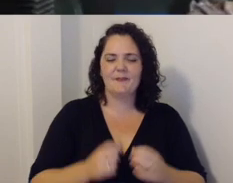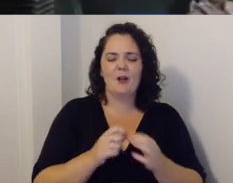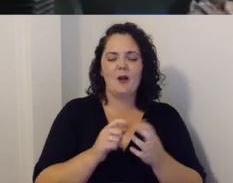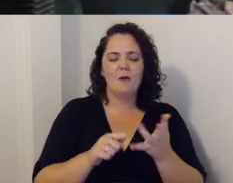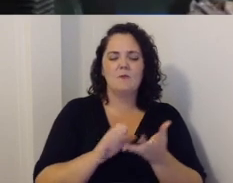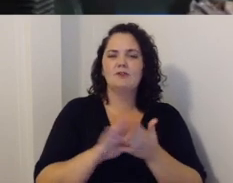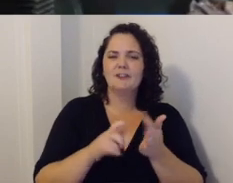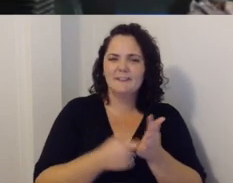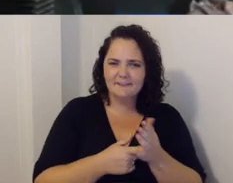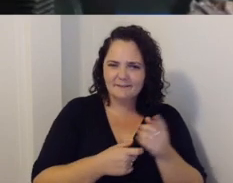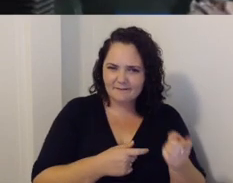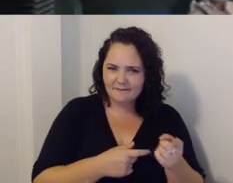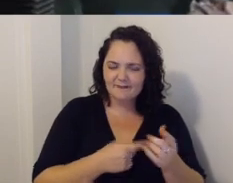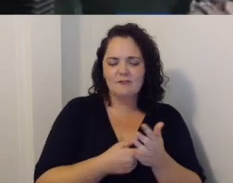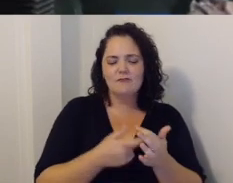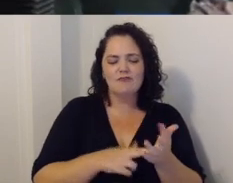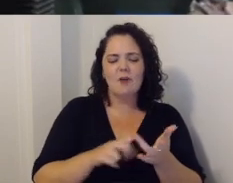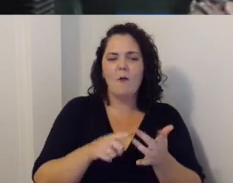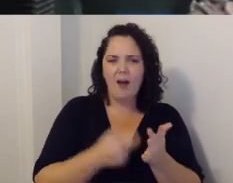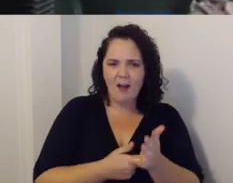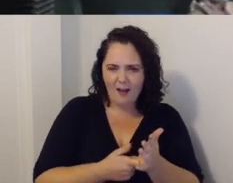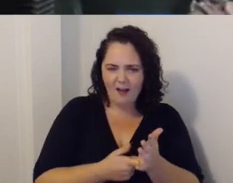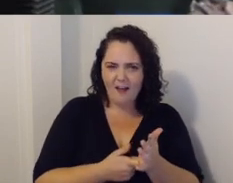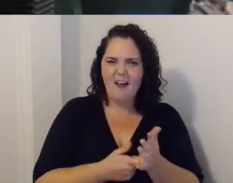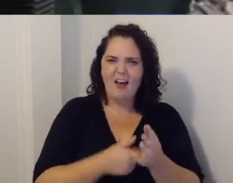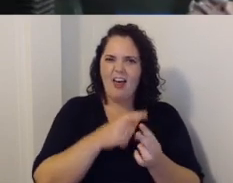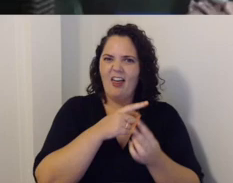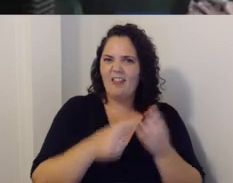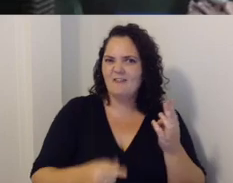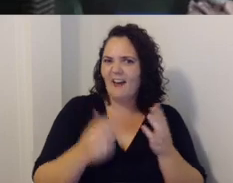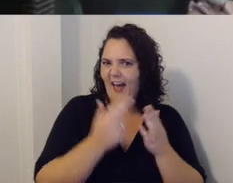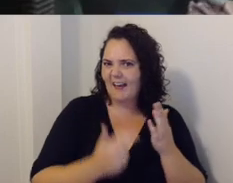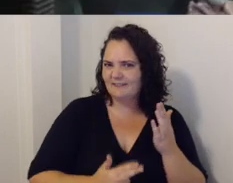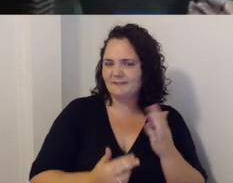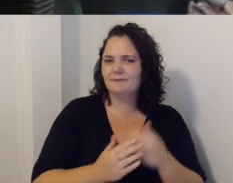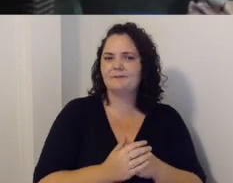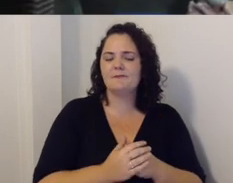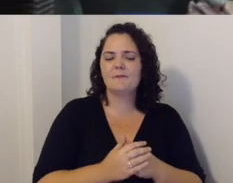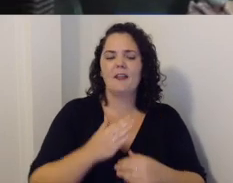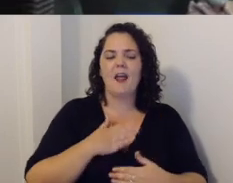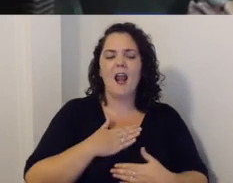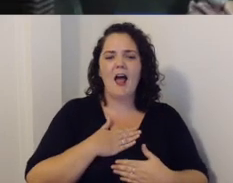the spirit of Fragonard, in the spirit of Renoir I'm going to ask you for this drawing to begin